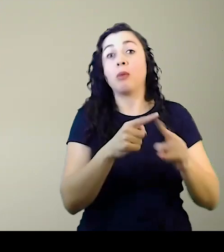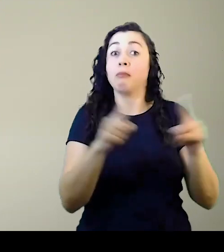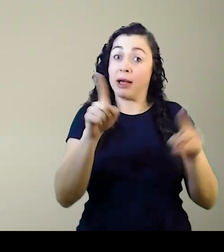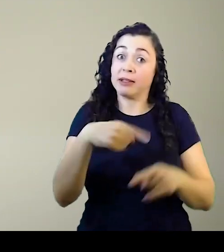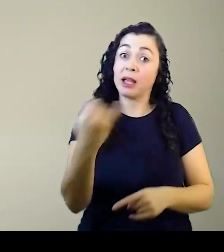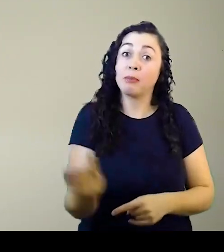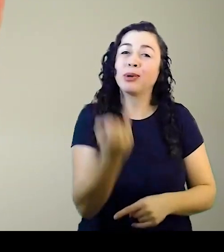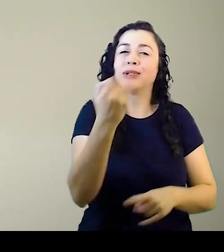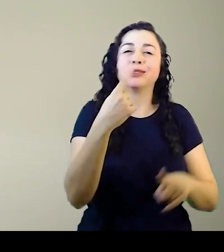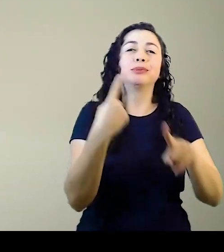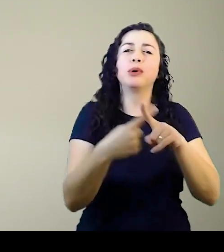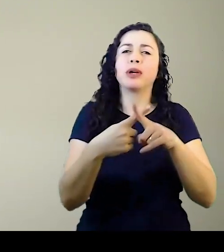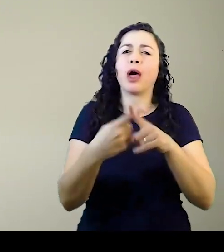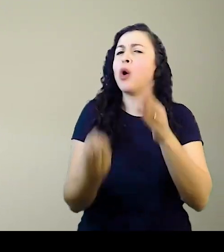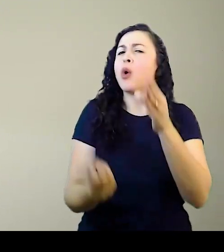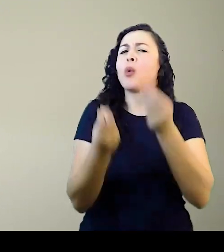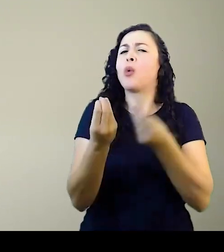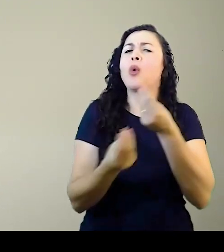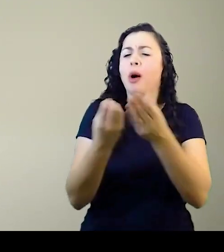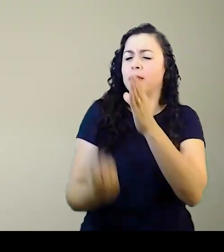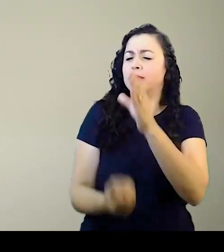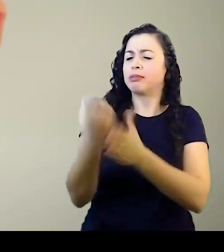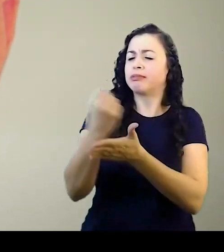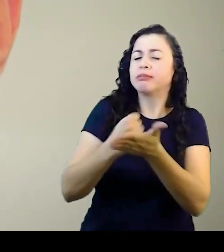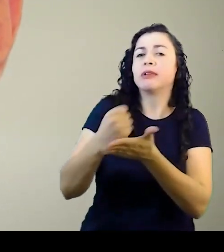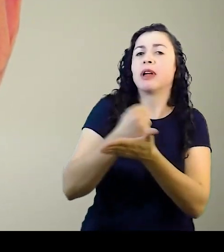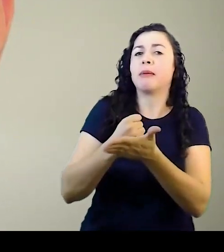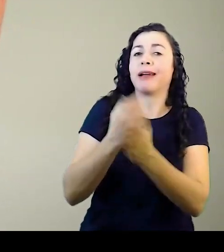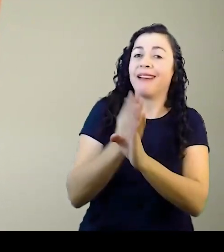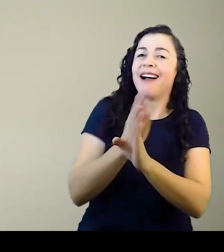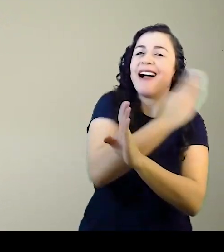because everything that does became a drug went through this exploratory phase.